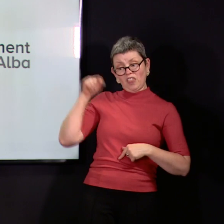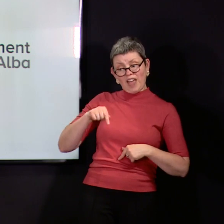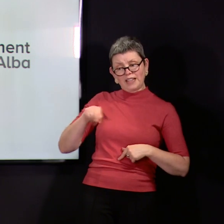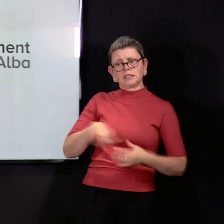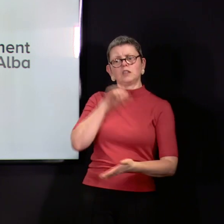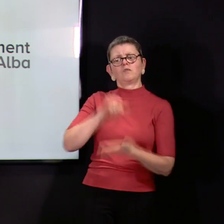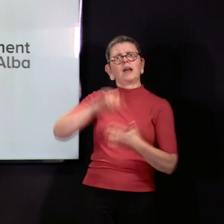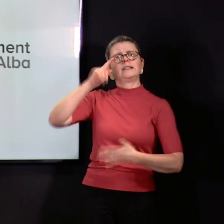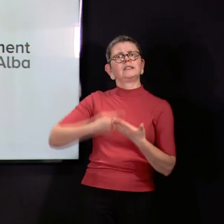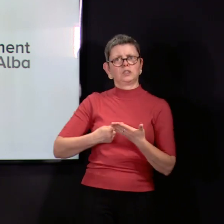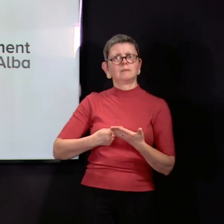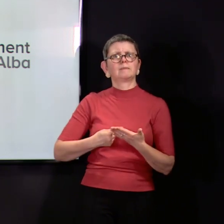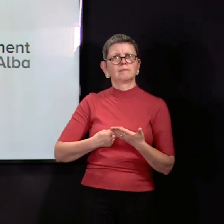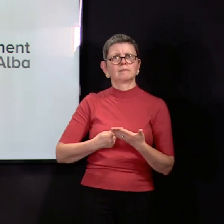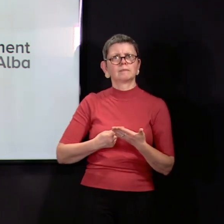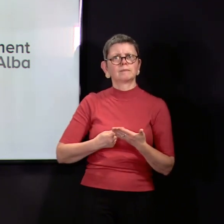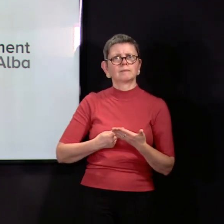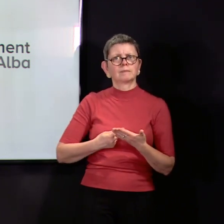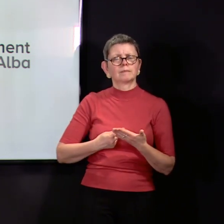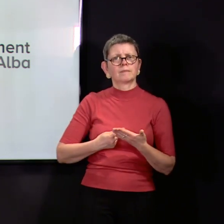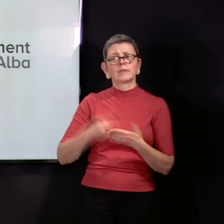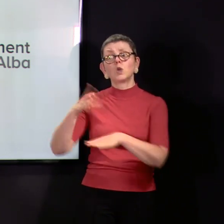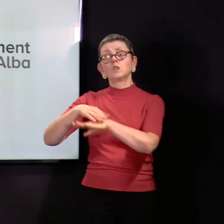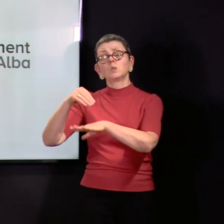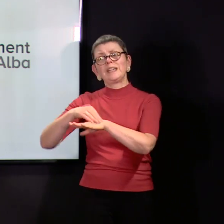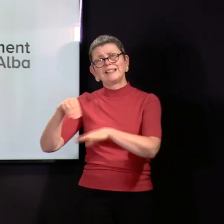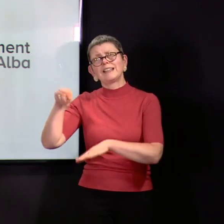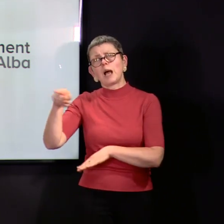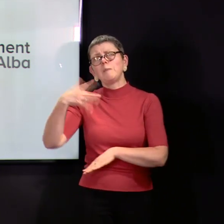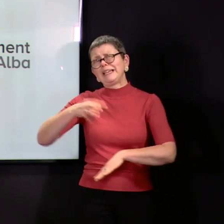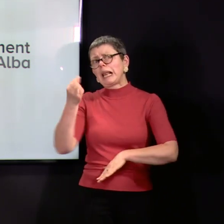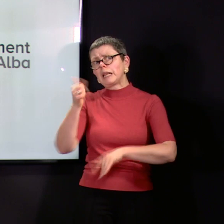for those sections of our communities. Sweden has done things slightly differently. They